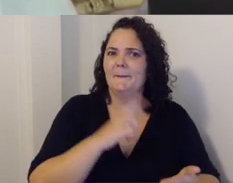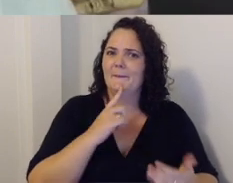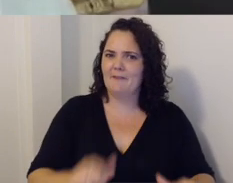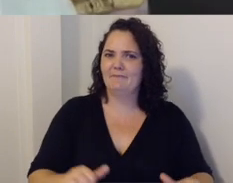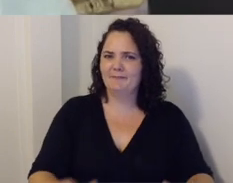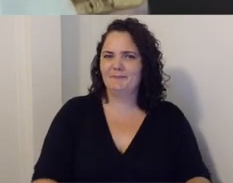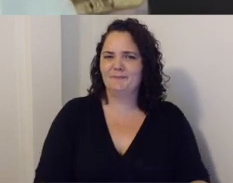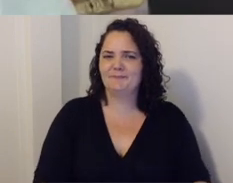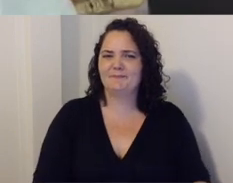alright